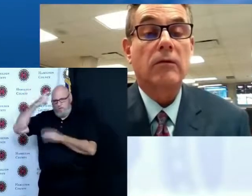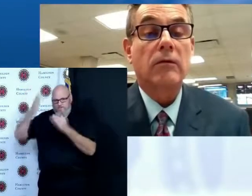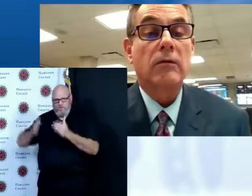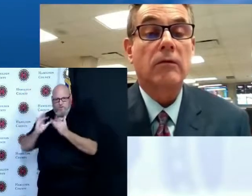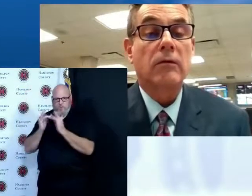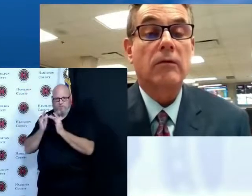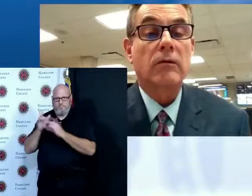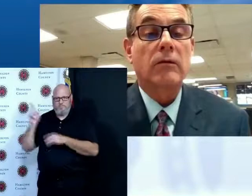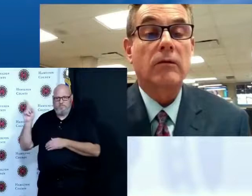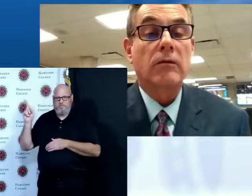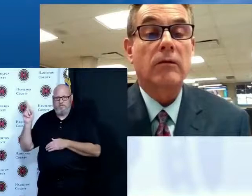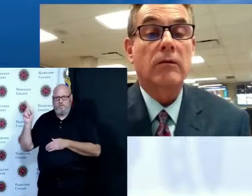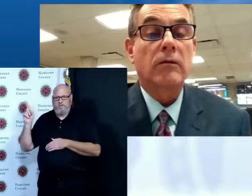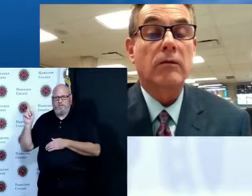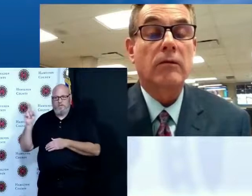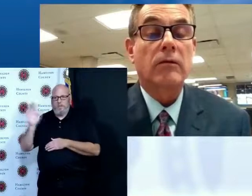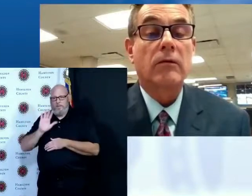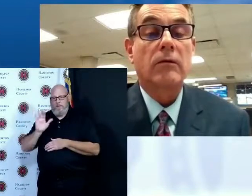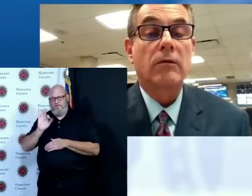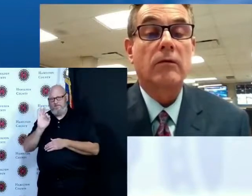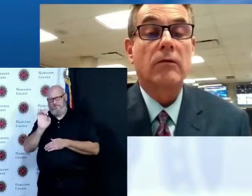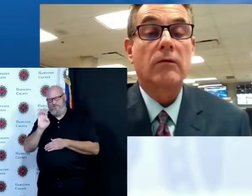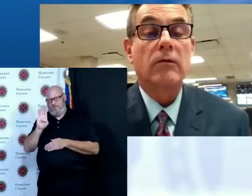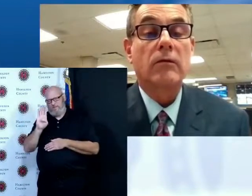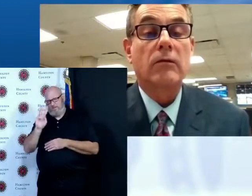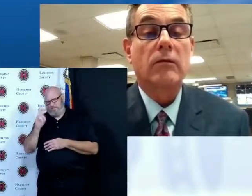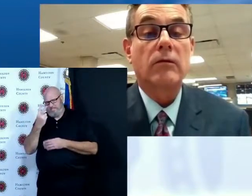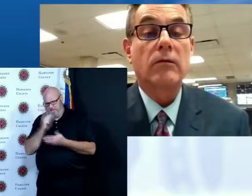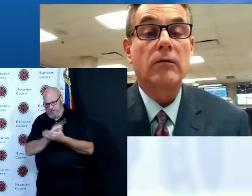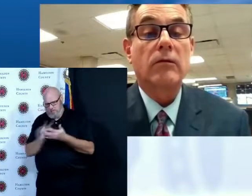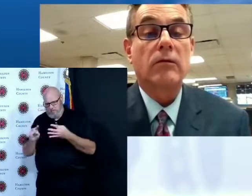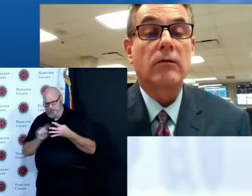but as Commissioner Driehaus indicated we are at the Mercy of the Ohio Department of Health